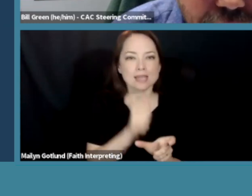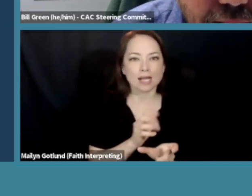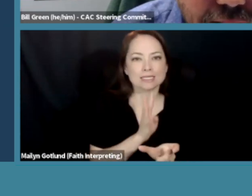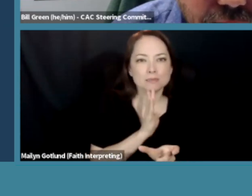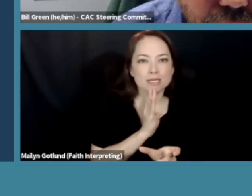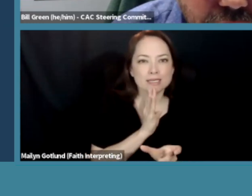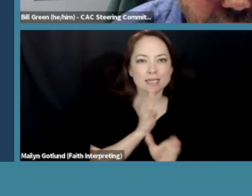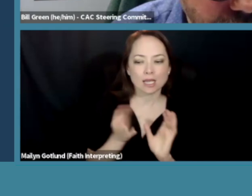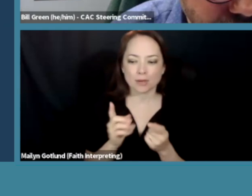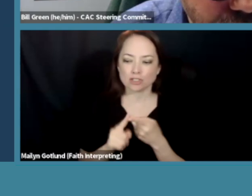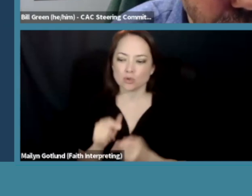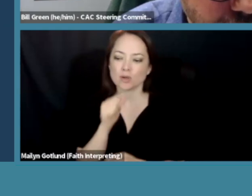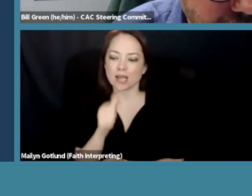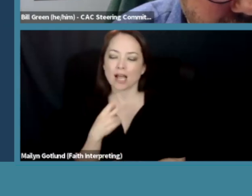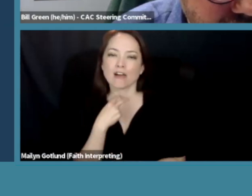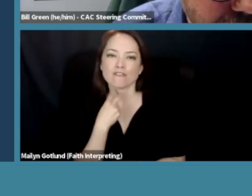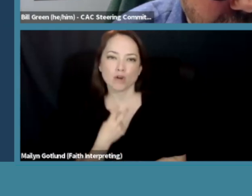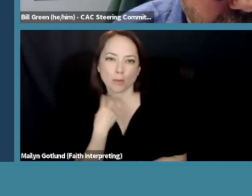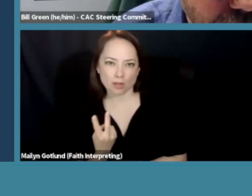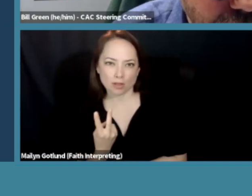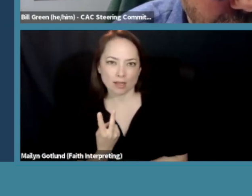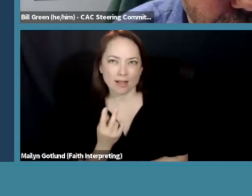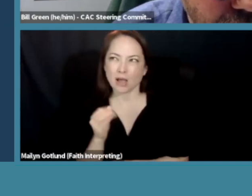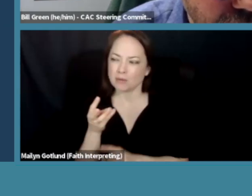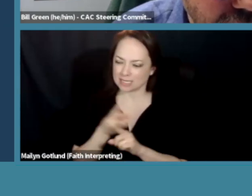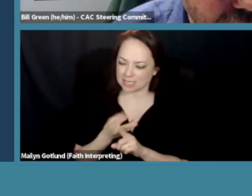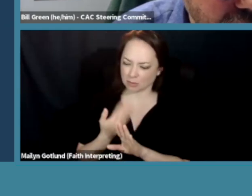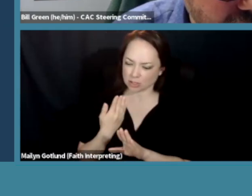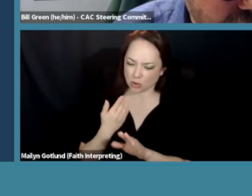I would say that was maybe six months ago, there was a real push for that.